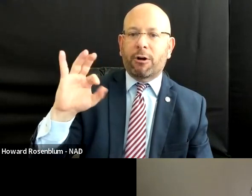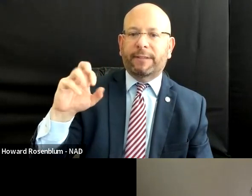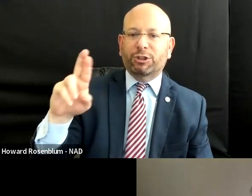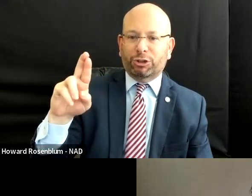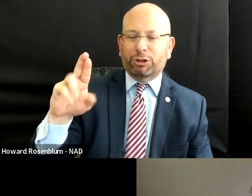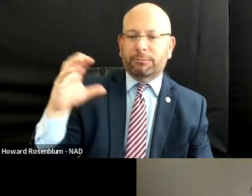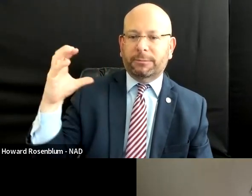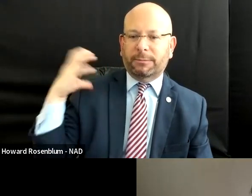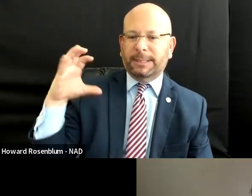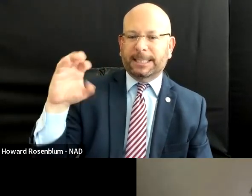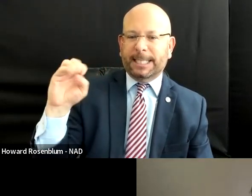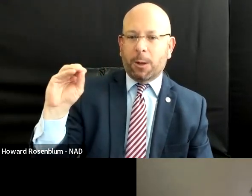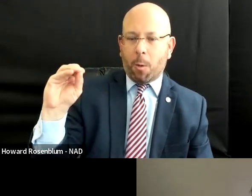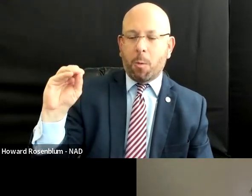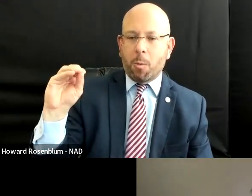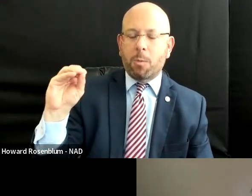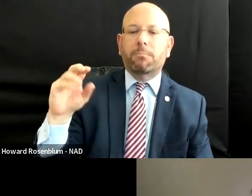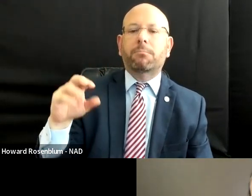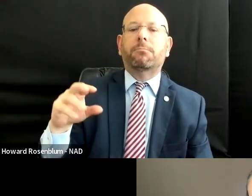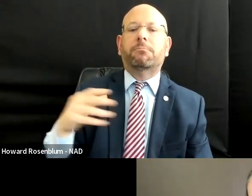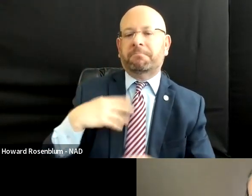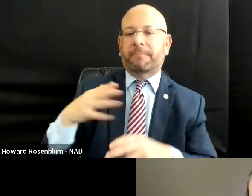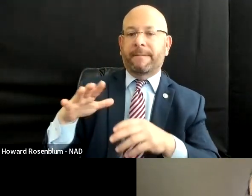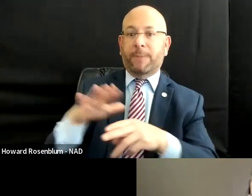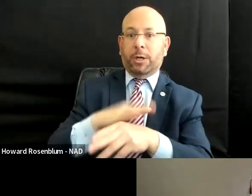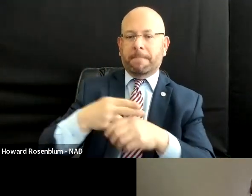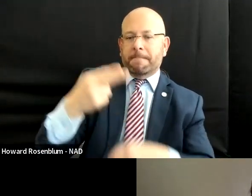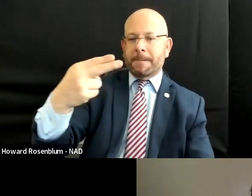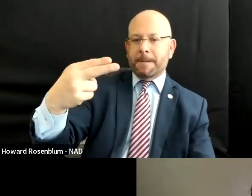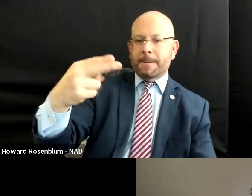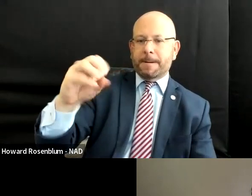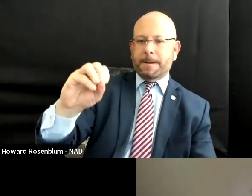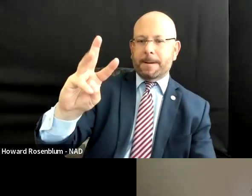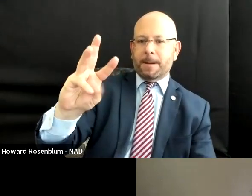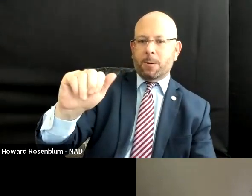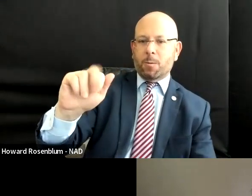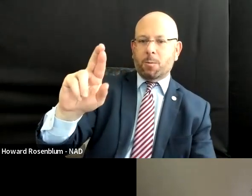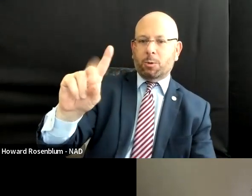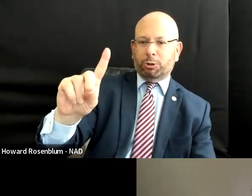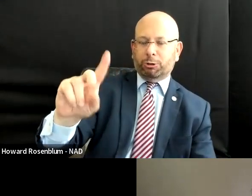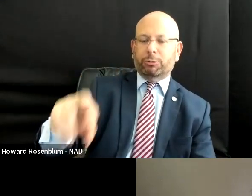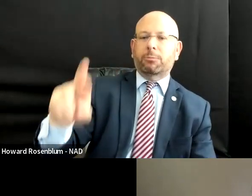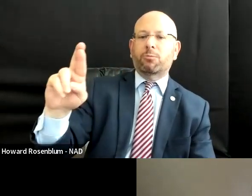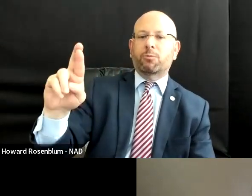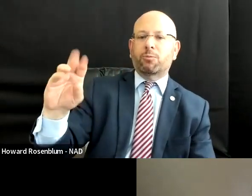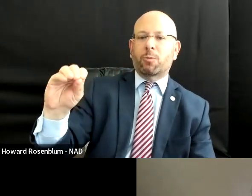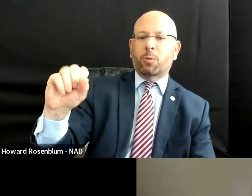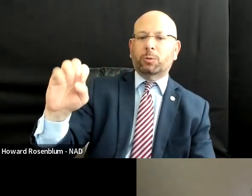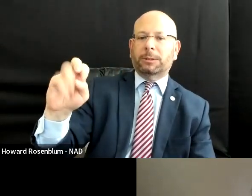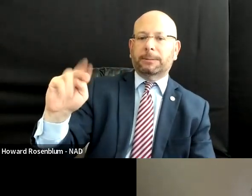years, not 140 years. years. I am the chief executive